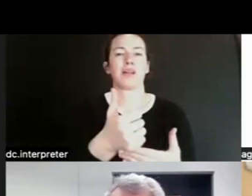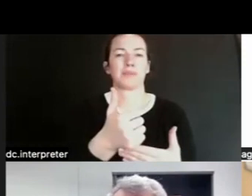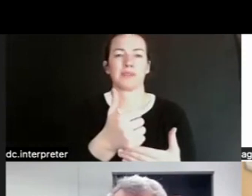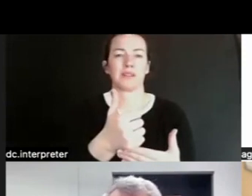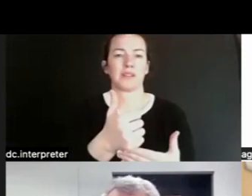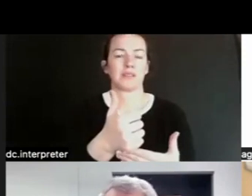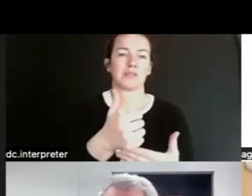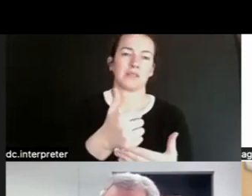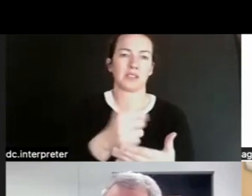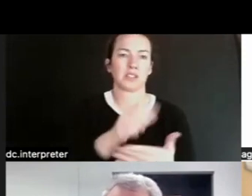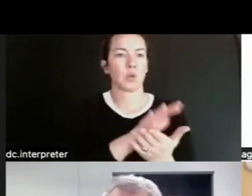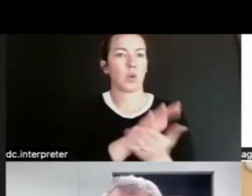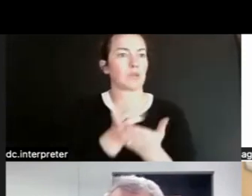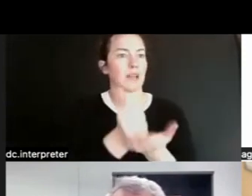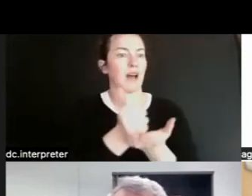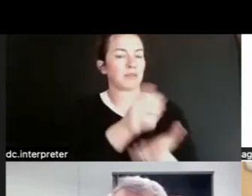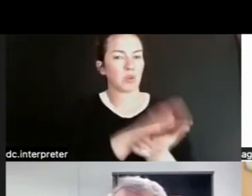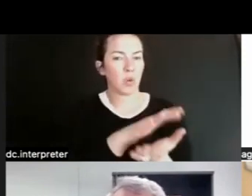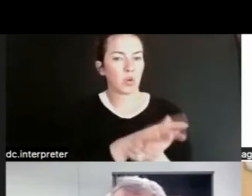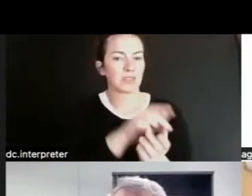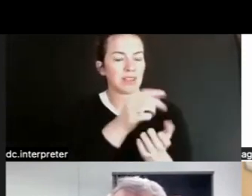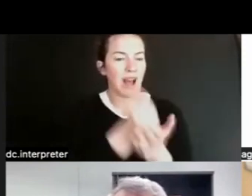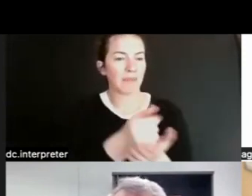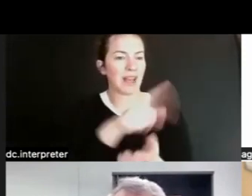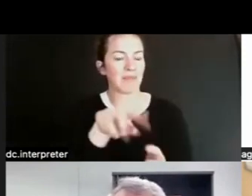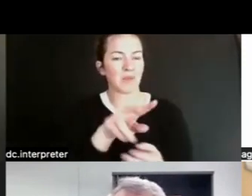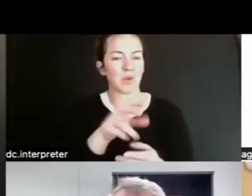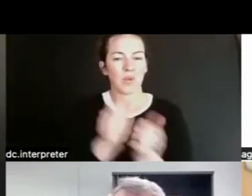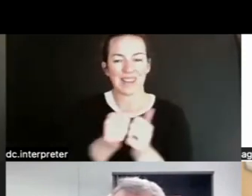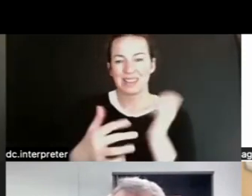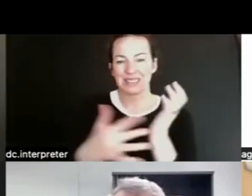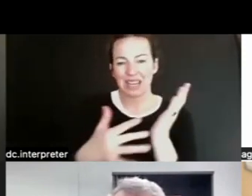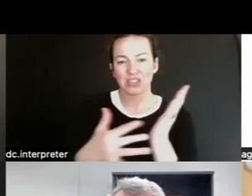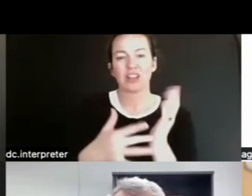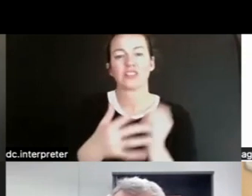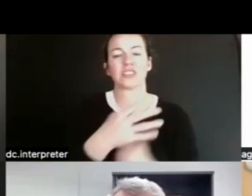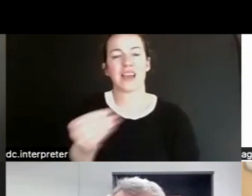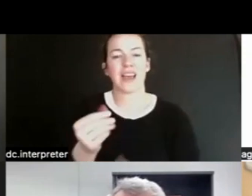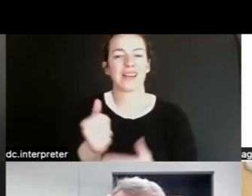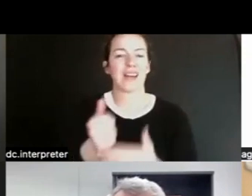the schools look at take ideas as a powerful tool and and help with trainings for families